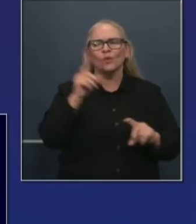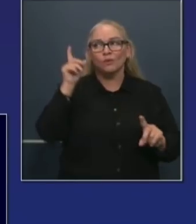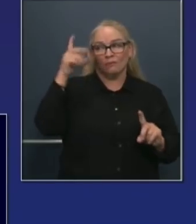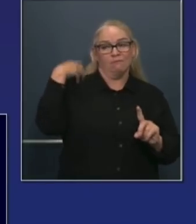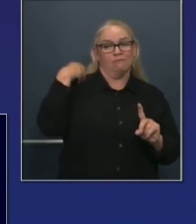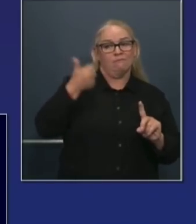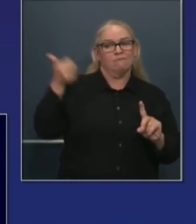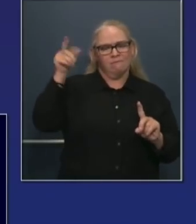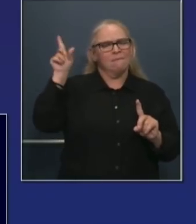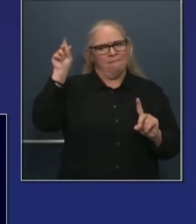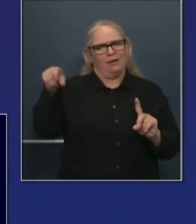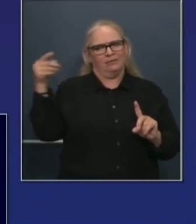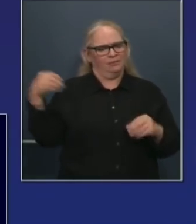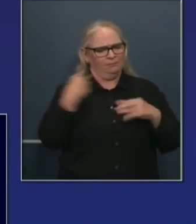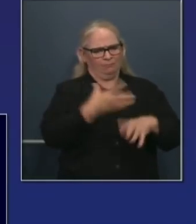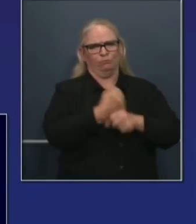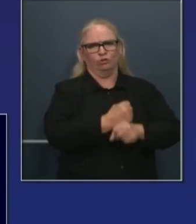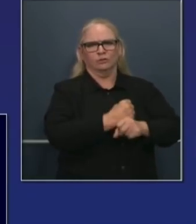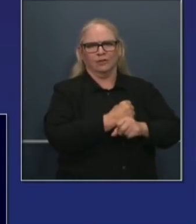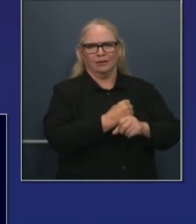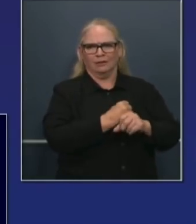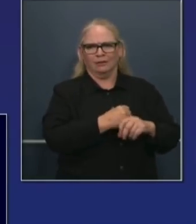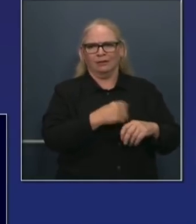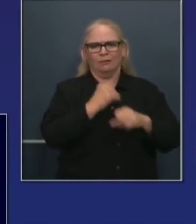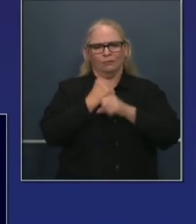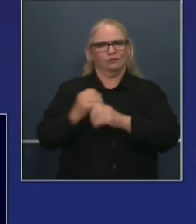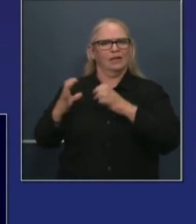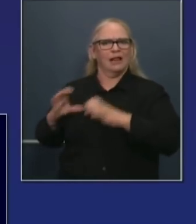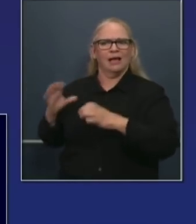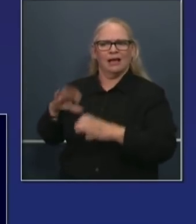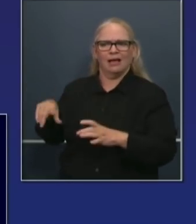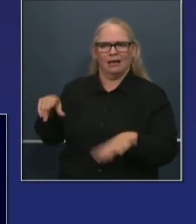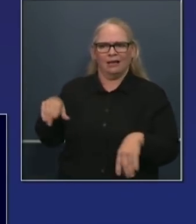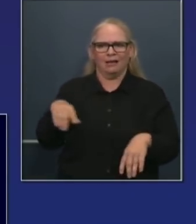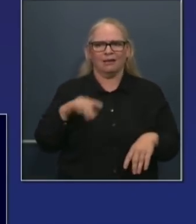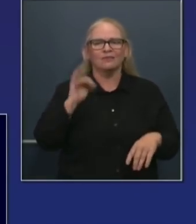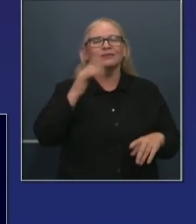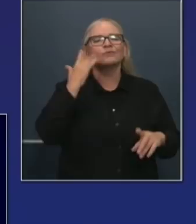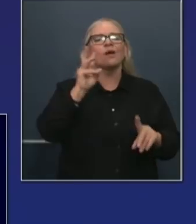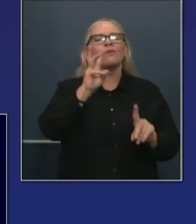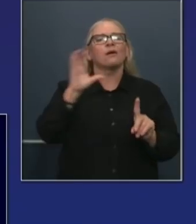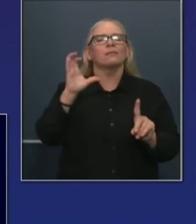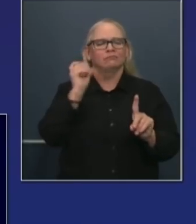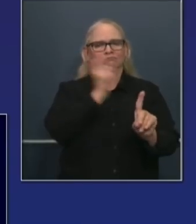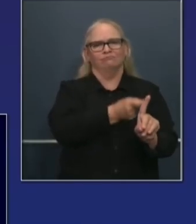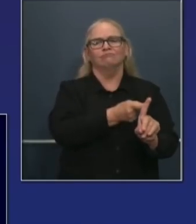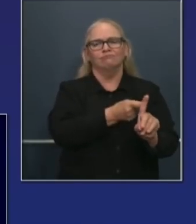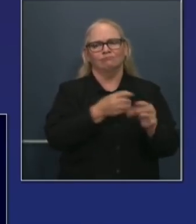COVID RESTAURANTS DOING OUTDOOR DINING AND BUSBOYS, YOU WANT TO GIVE THEM THE PROTECTION SO THAT YOU CAN BE PROTECTED AND CUSTOMER CANS BE PROTECTED.